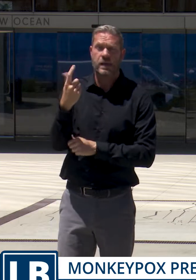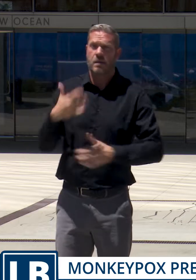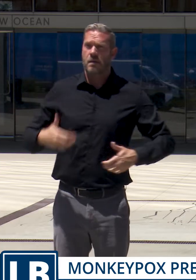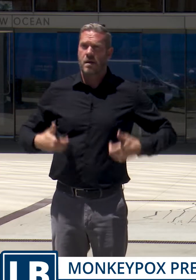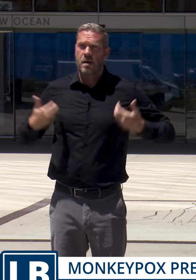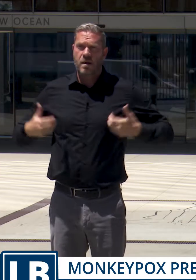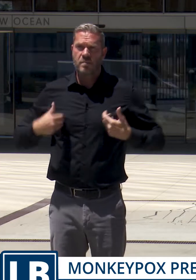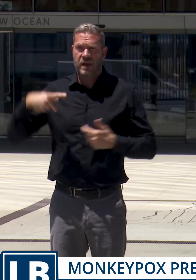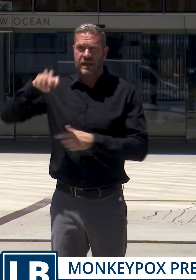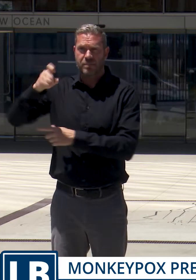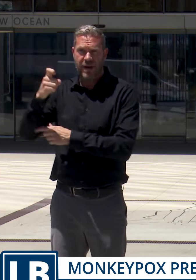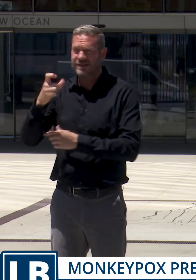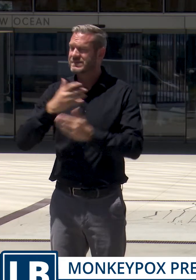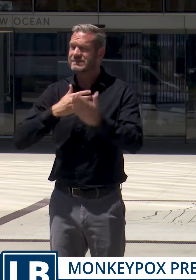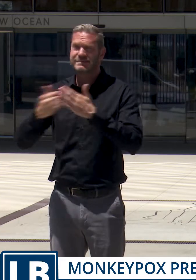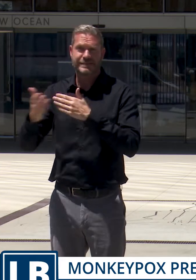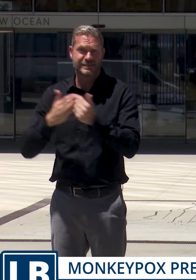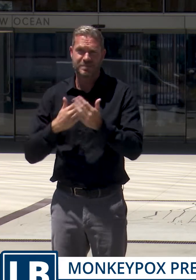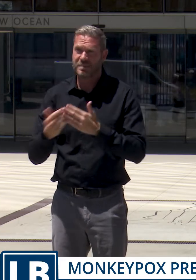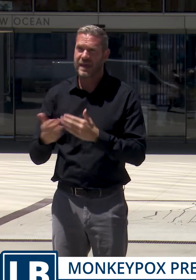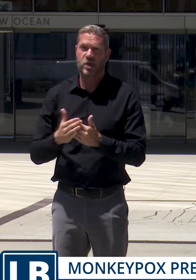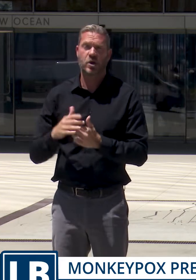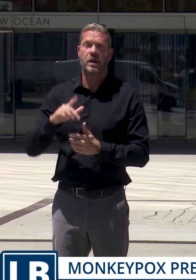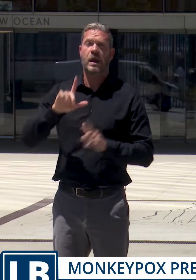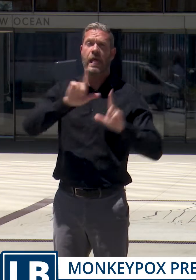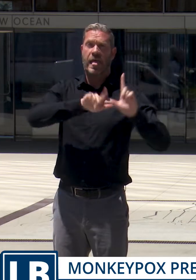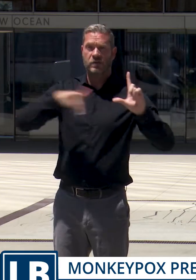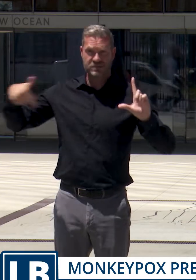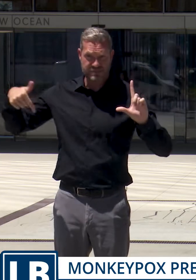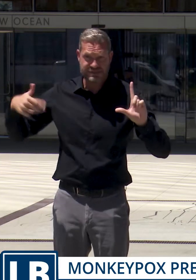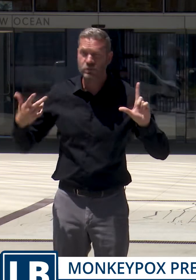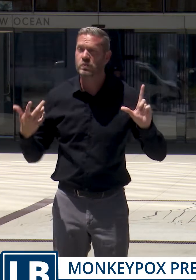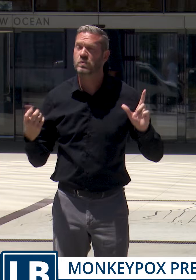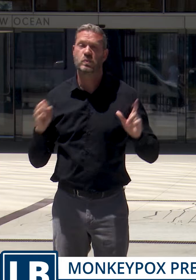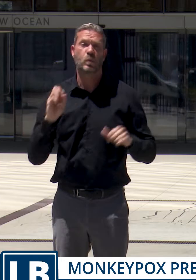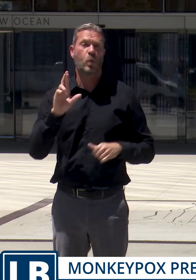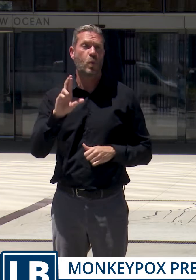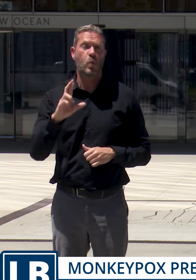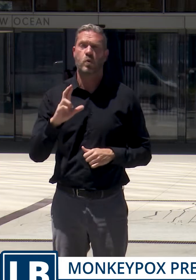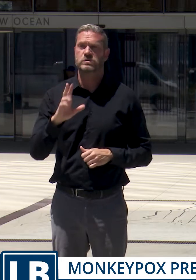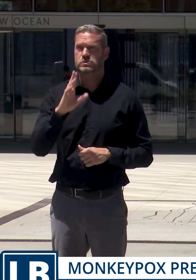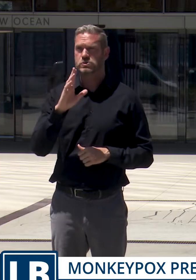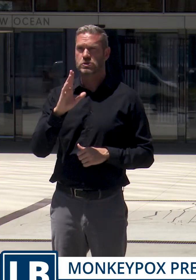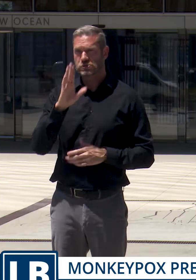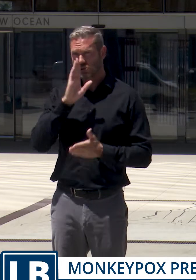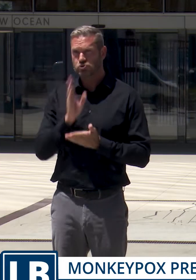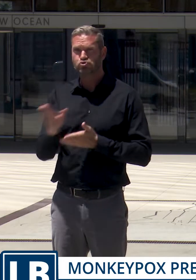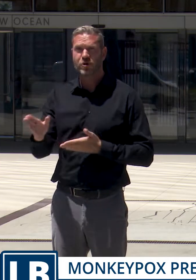uh whether if you're uh someone that is lgbtq plus or whether you're straight or how you identify um